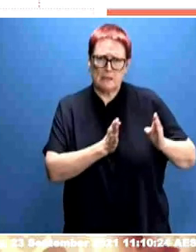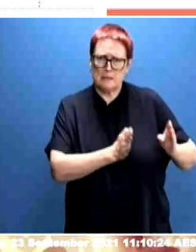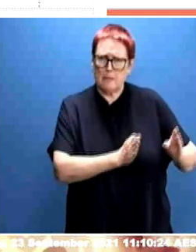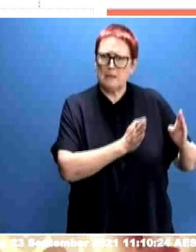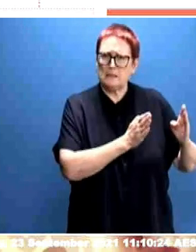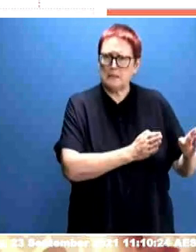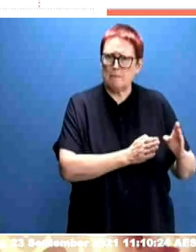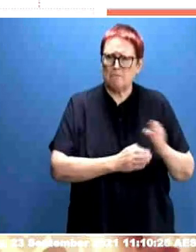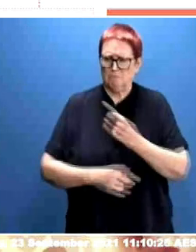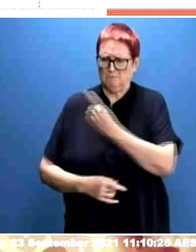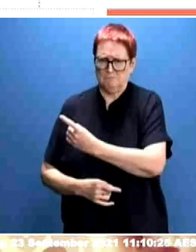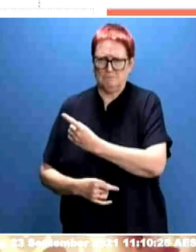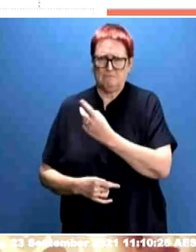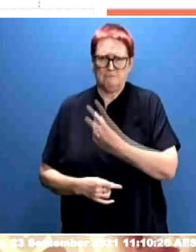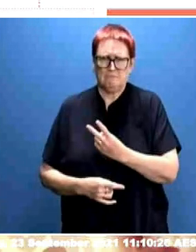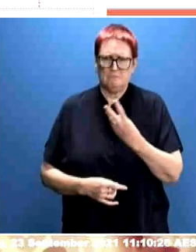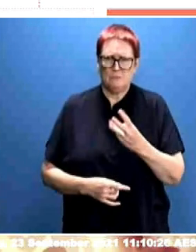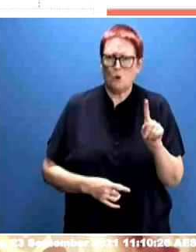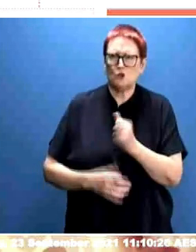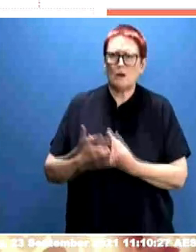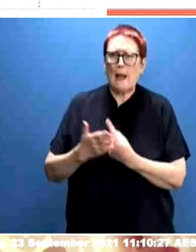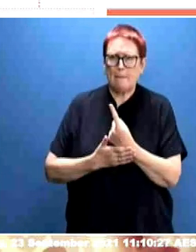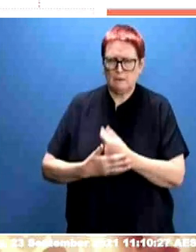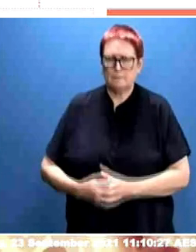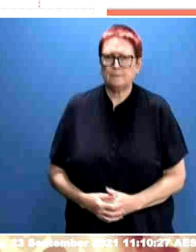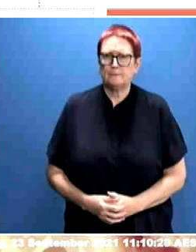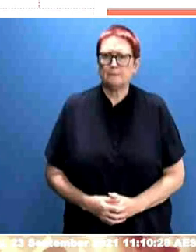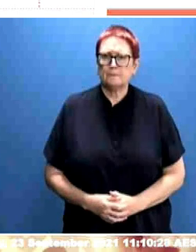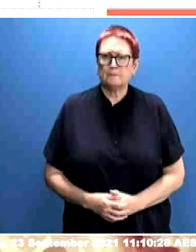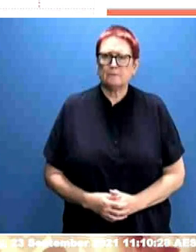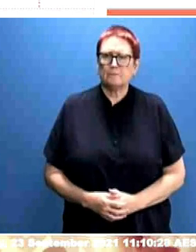a smooth transition for the ideal transition.